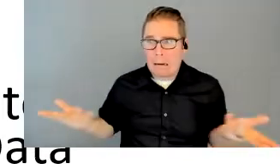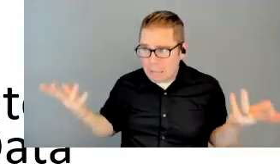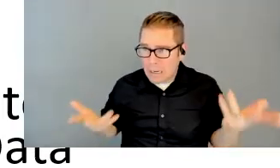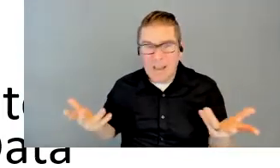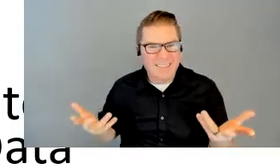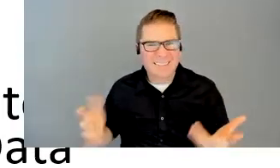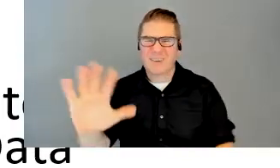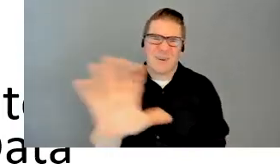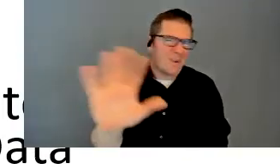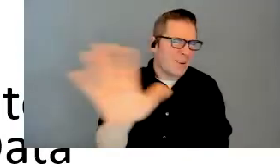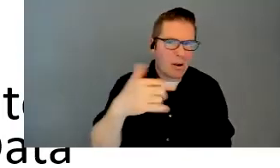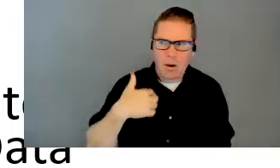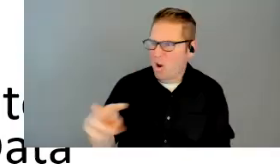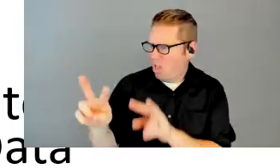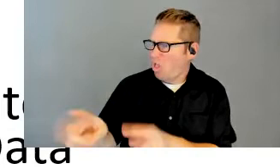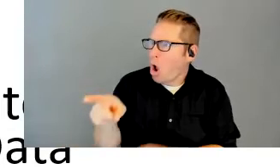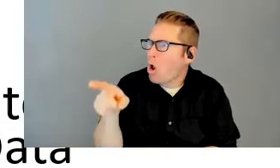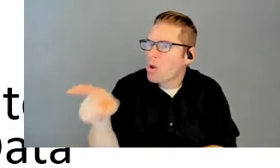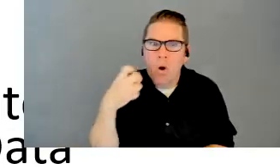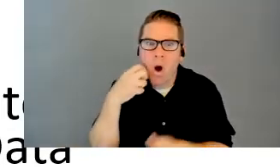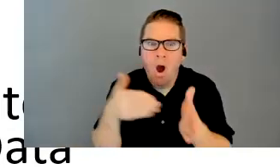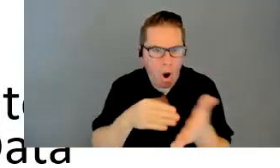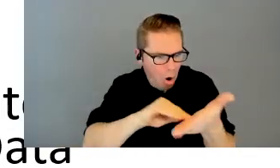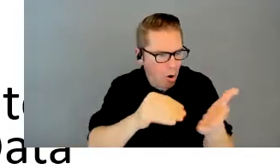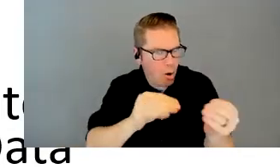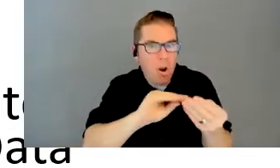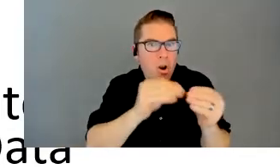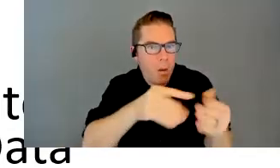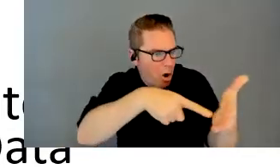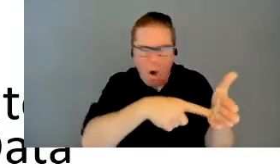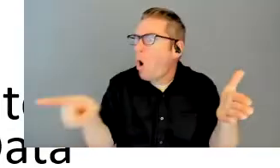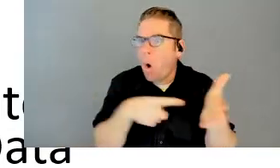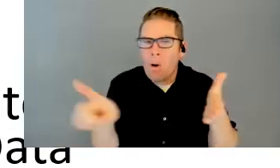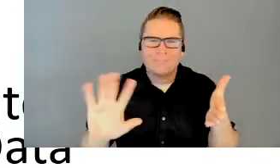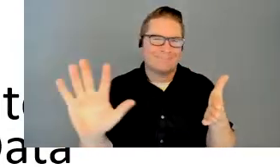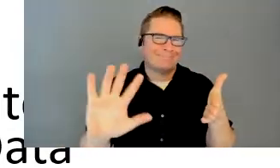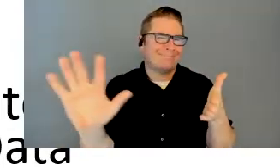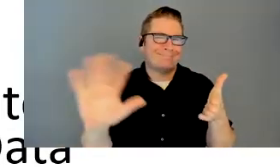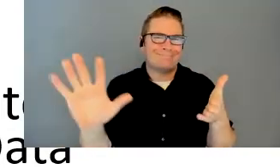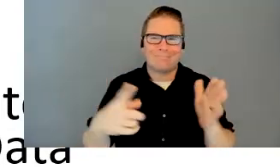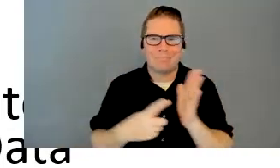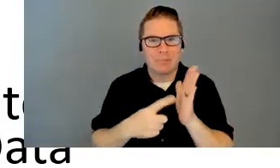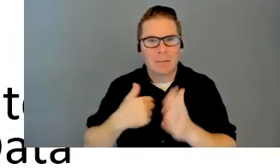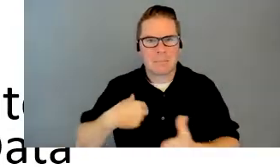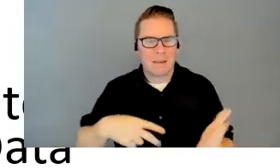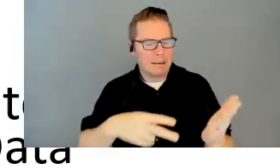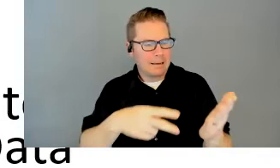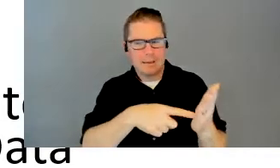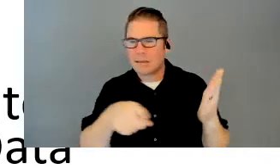The first time I went through this, I was like, oh my gosh, I was looking at where people were seated in class, who I called on, who I didn't